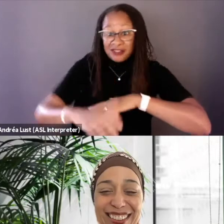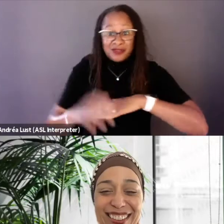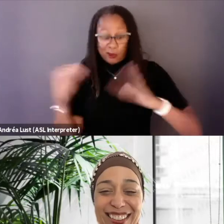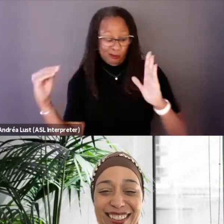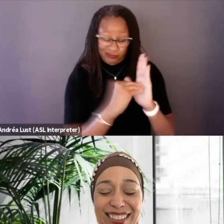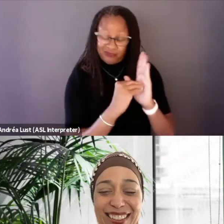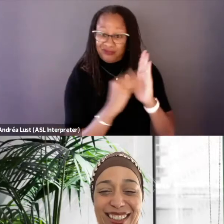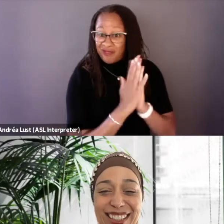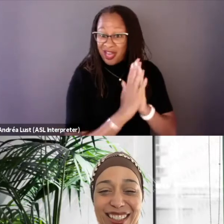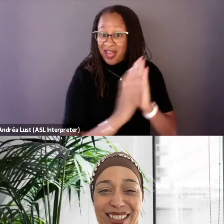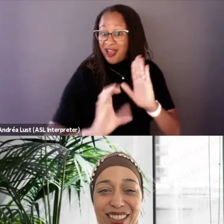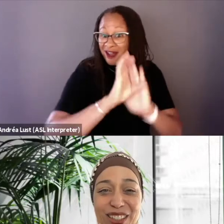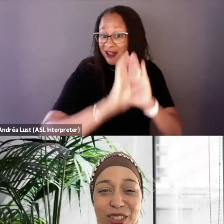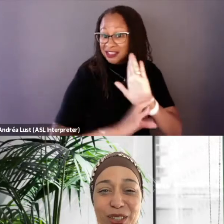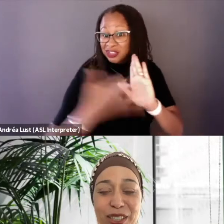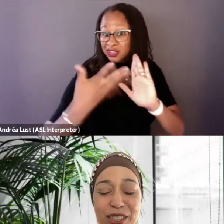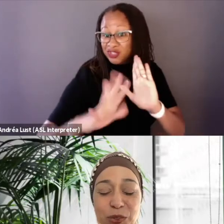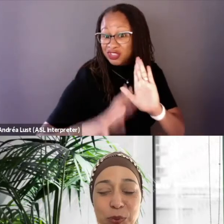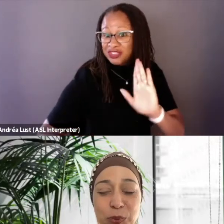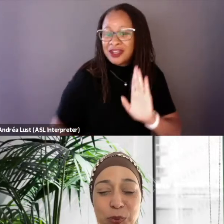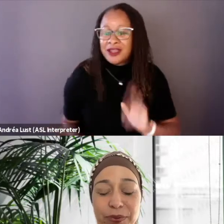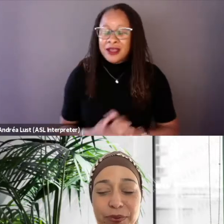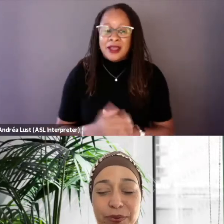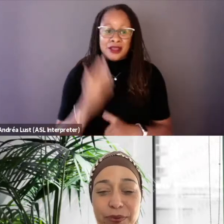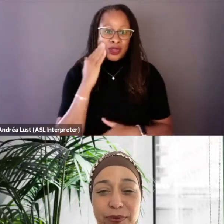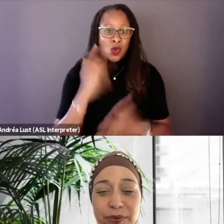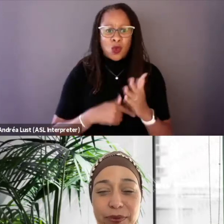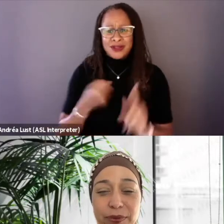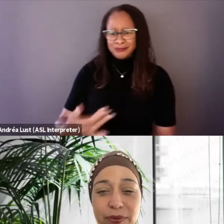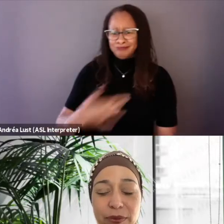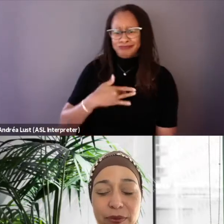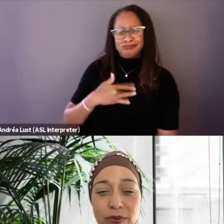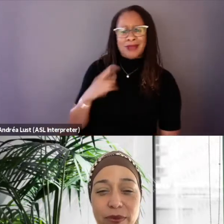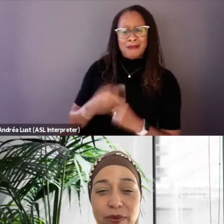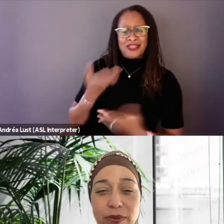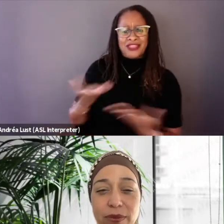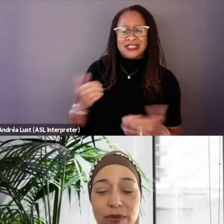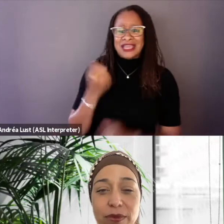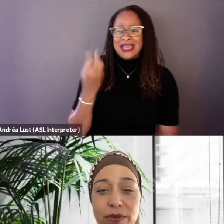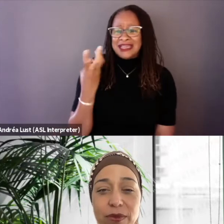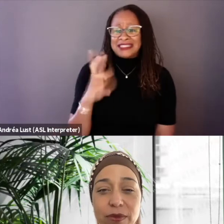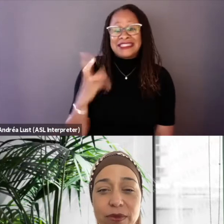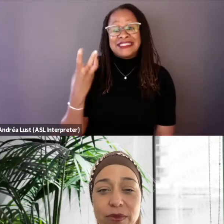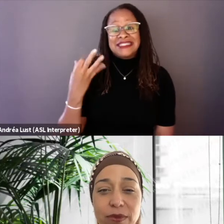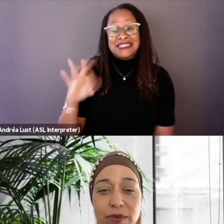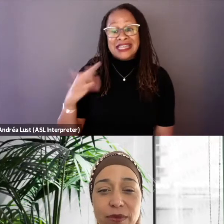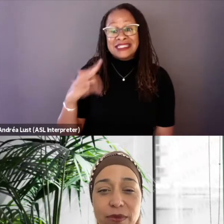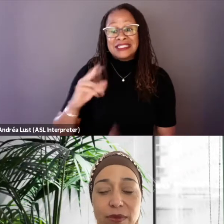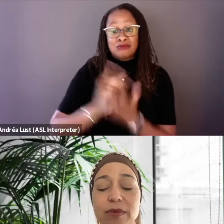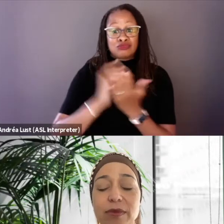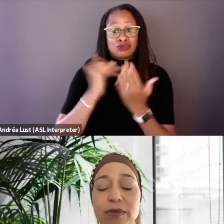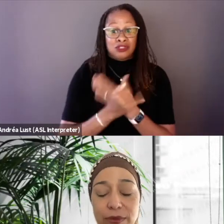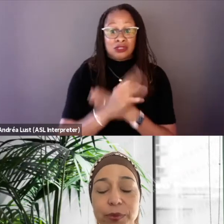Exactly. Well, you know what strikes me about this too and the 1619 Project talks about this too,